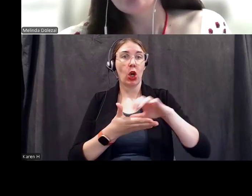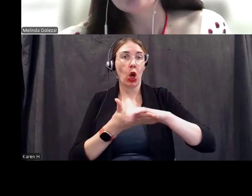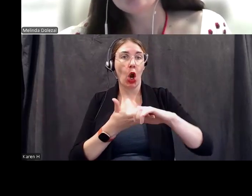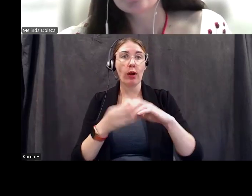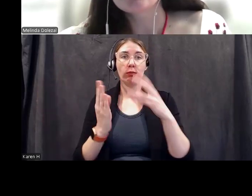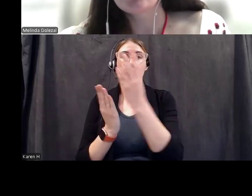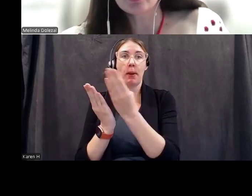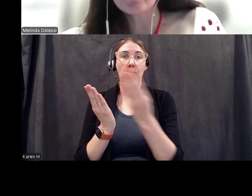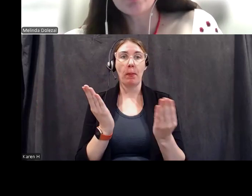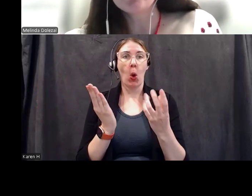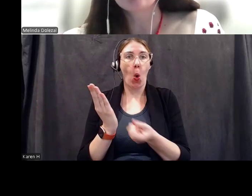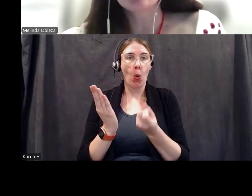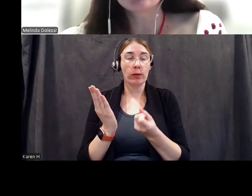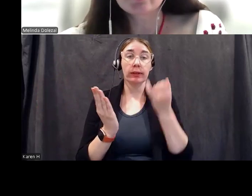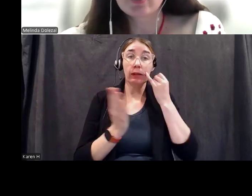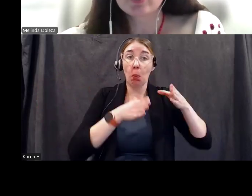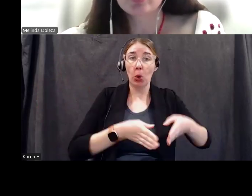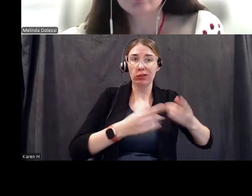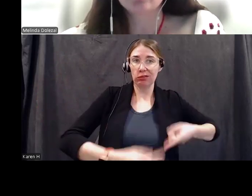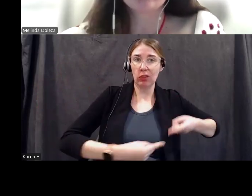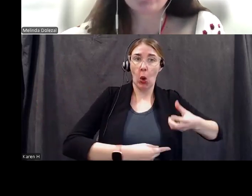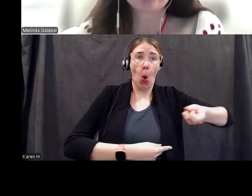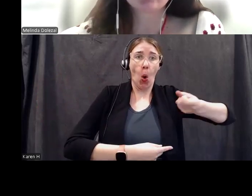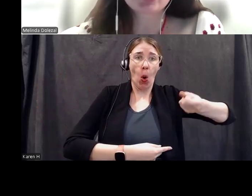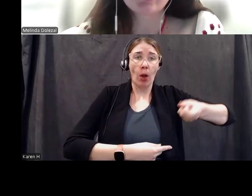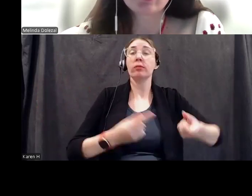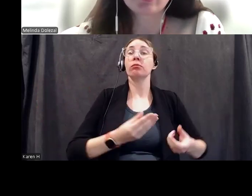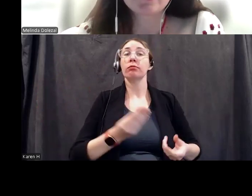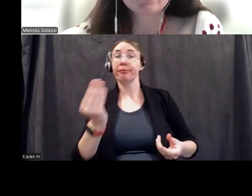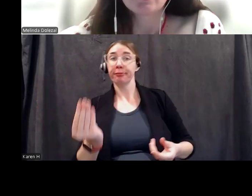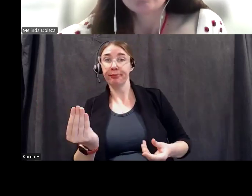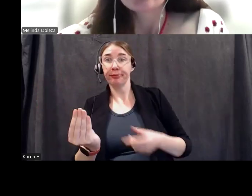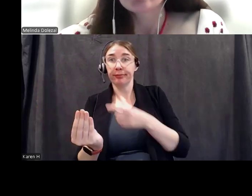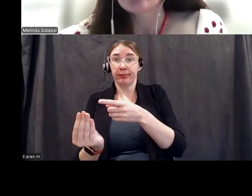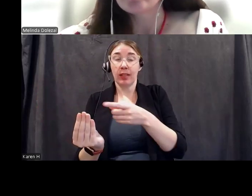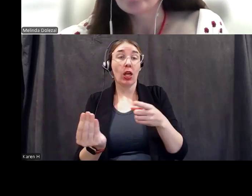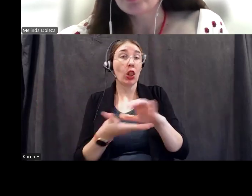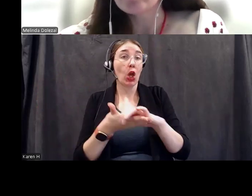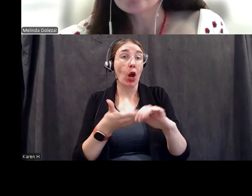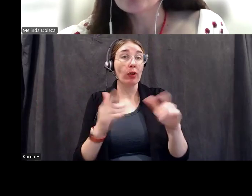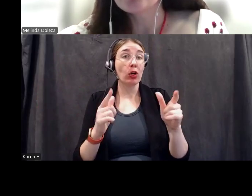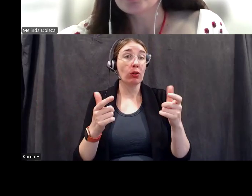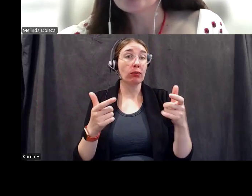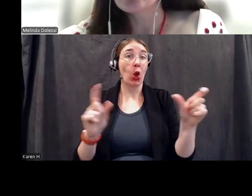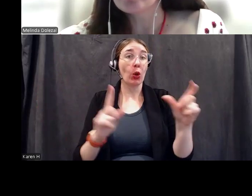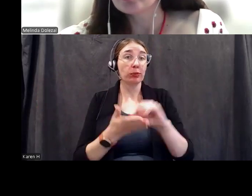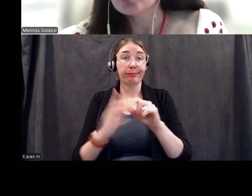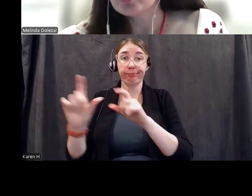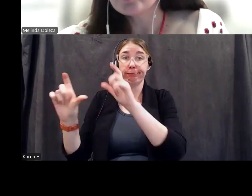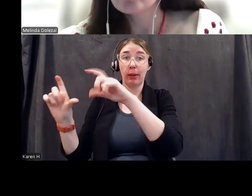difficulty grasping a couple of cards. These are actually large print cards. To the right of that are some adaptive gardening tools.